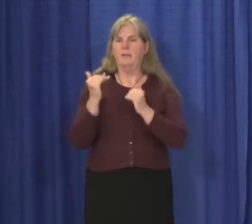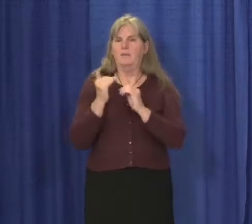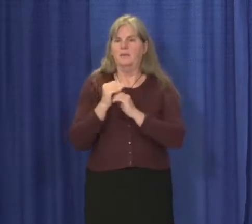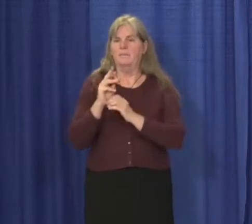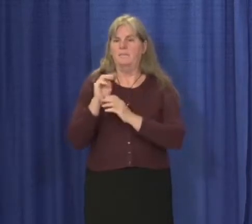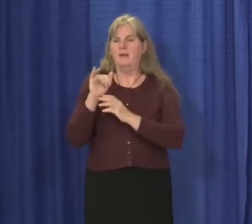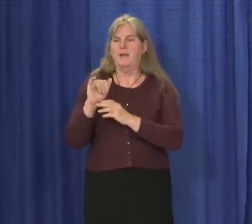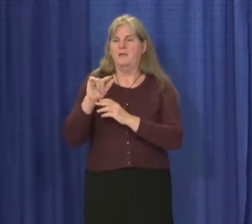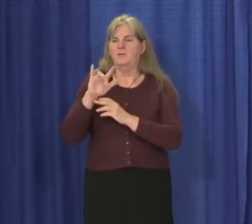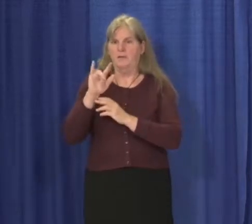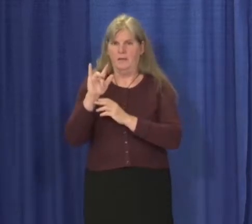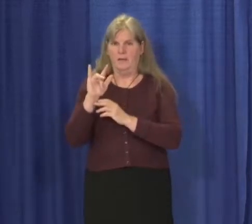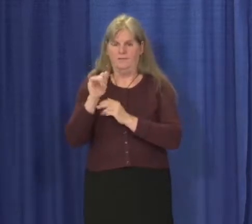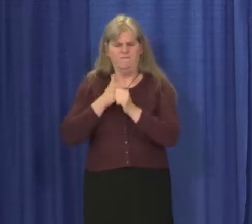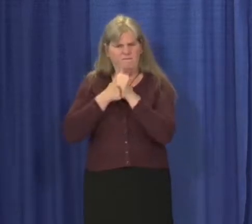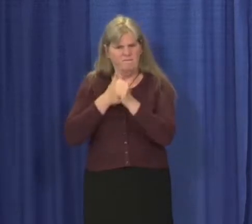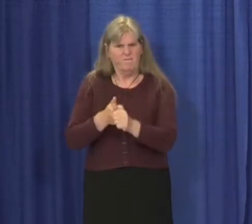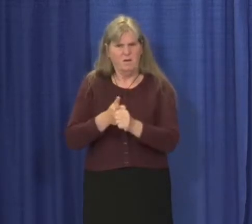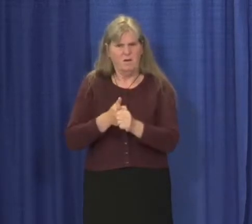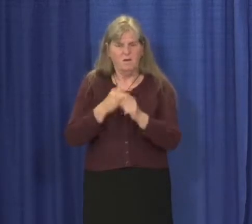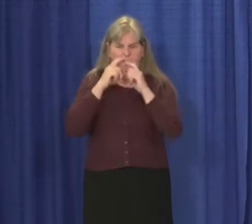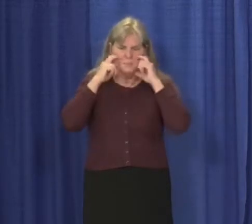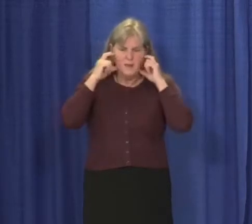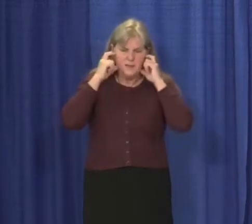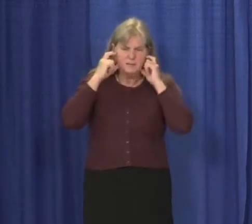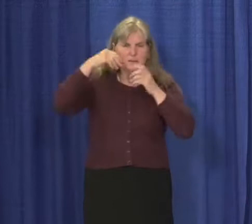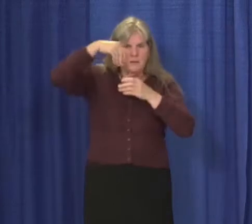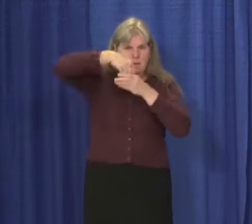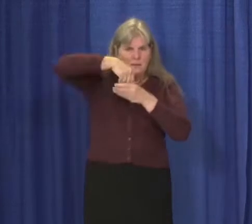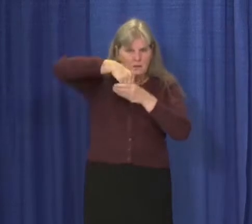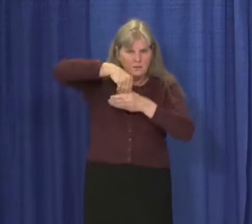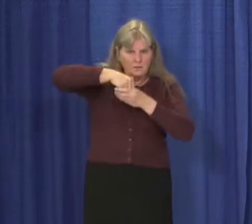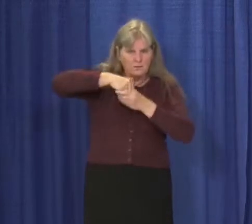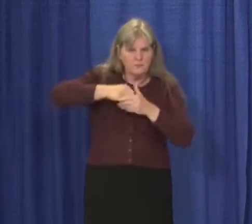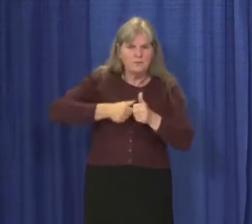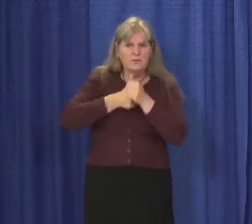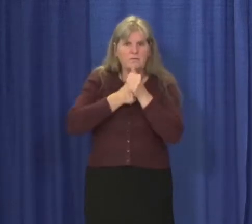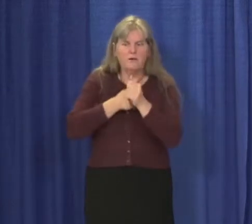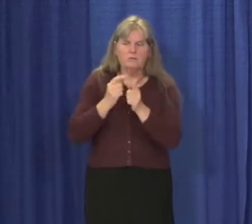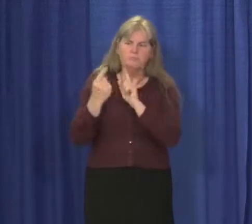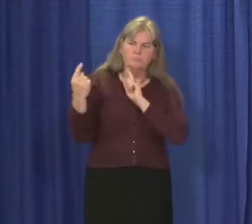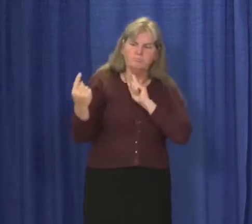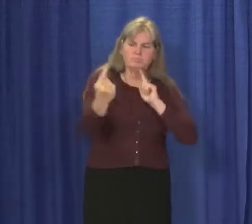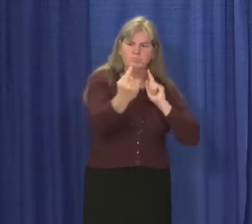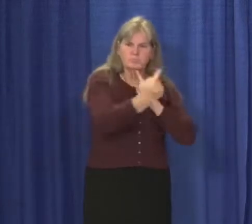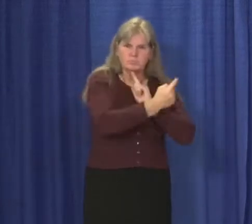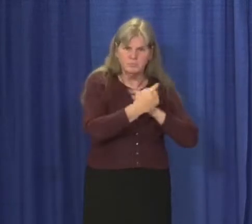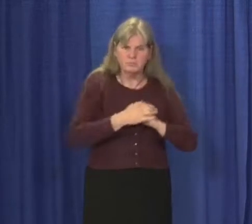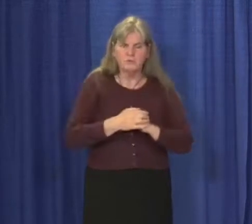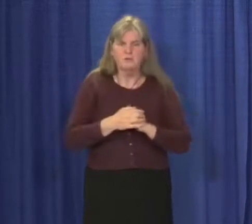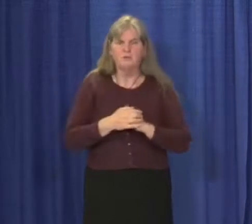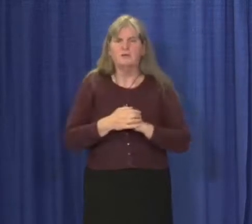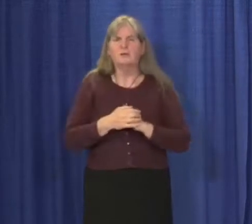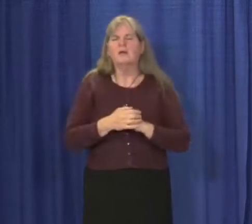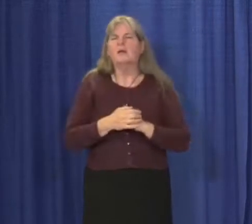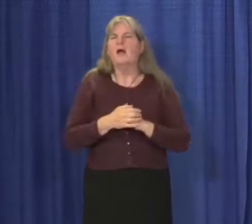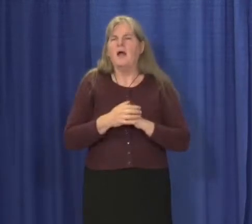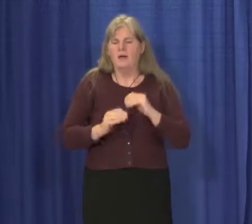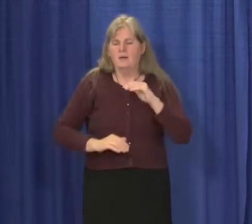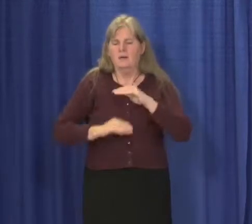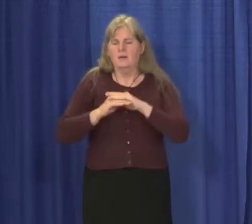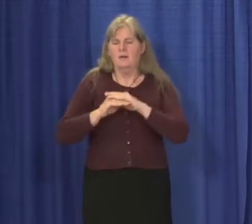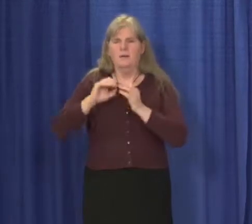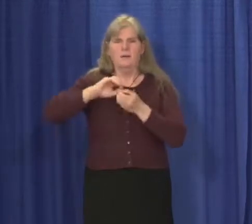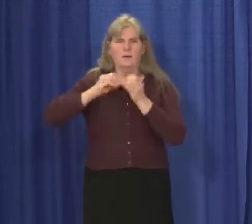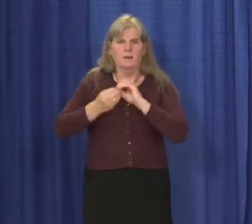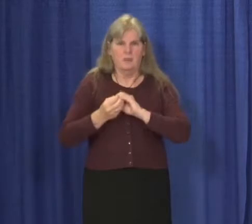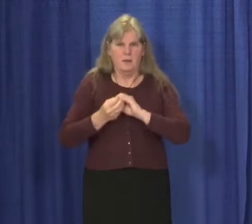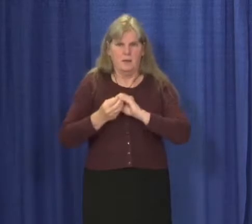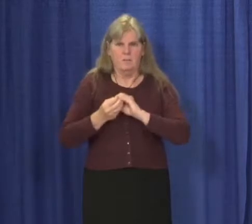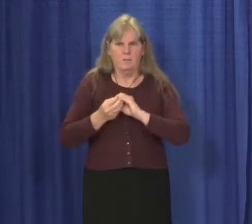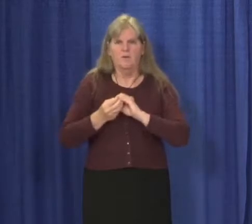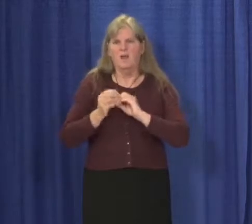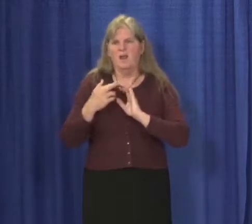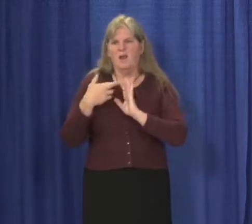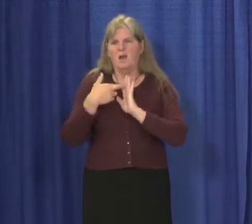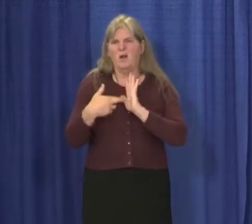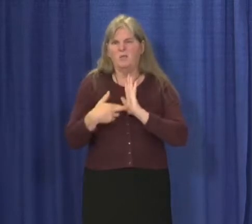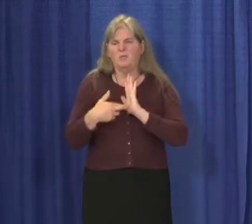adherence to current measures.